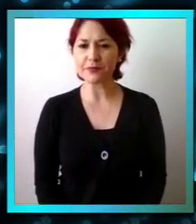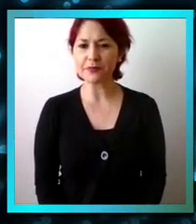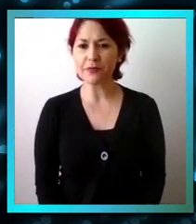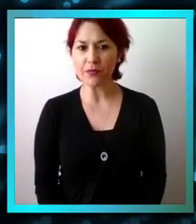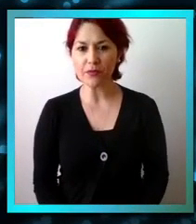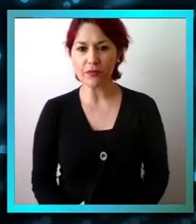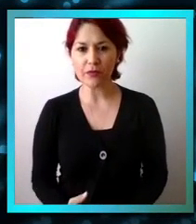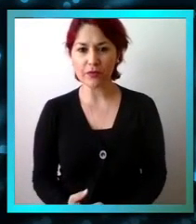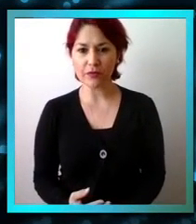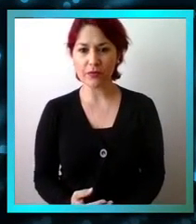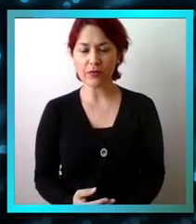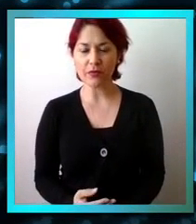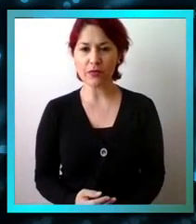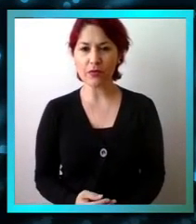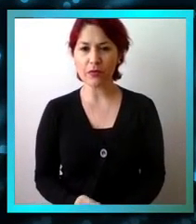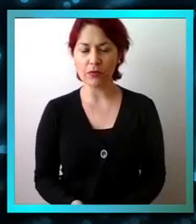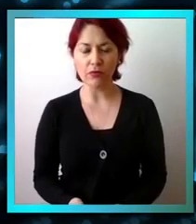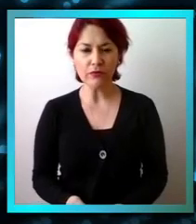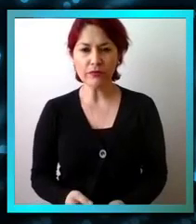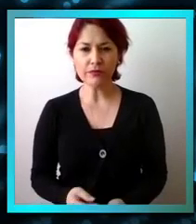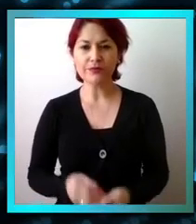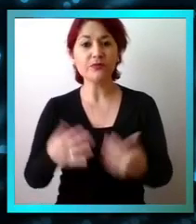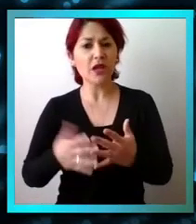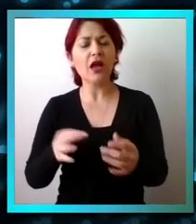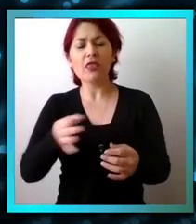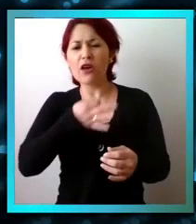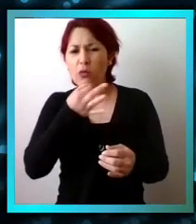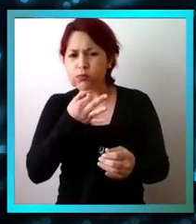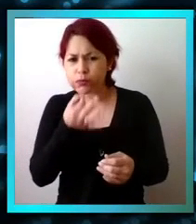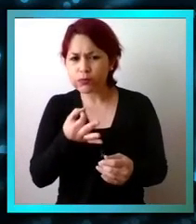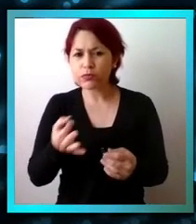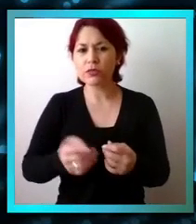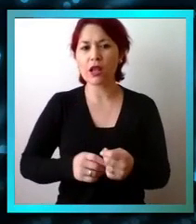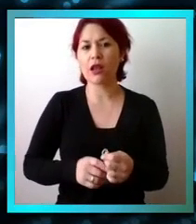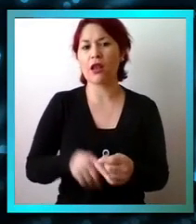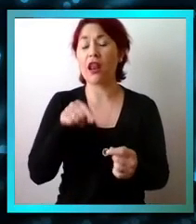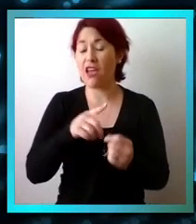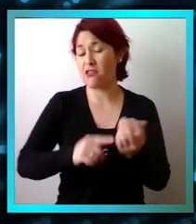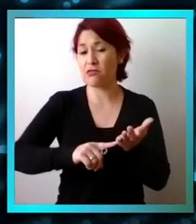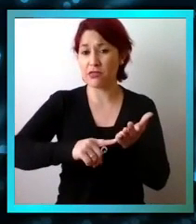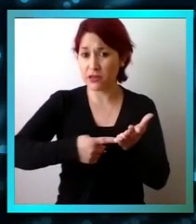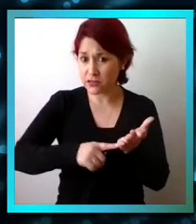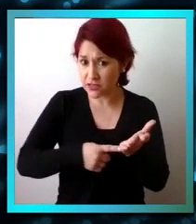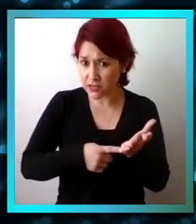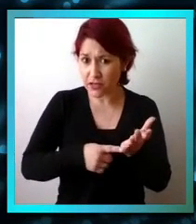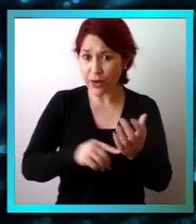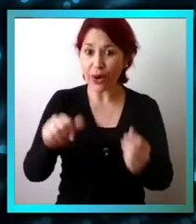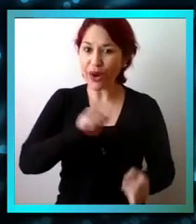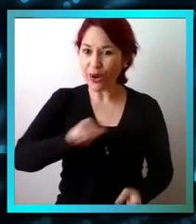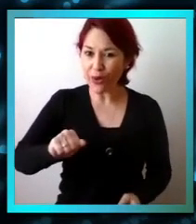made by junior hikers junior criminals or middle level criminals uh so technically speaking we can